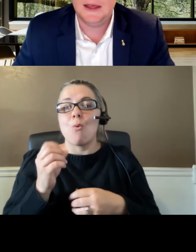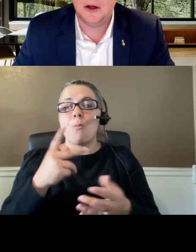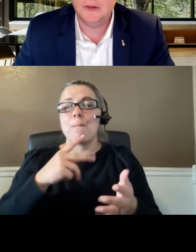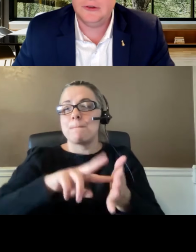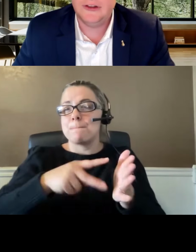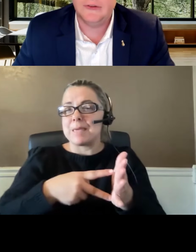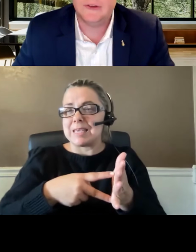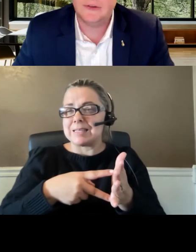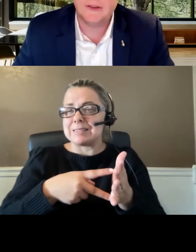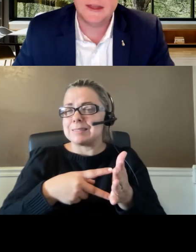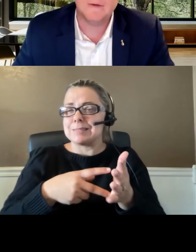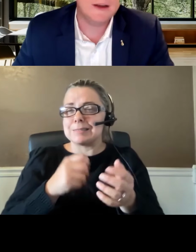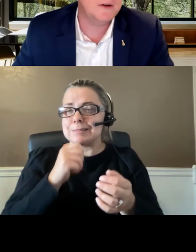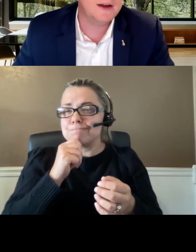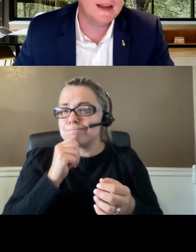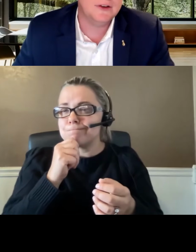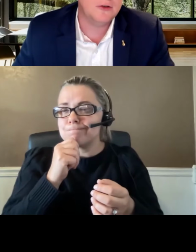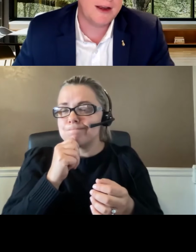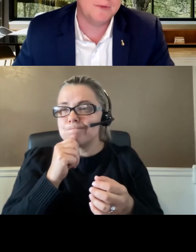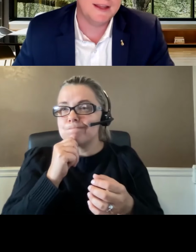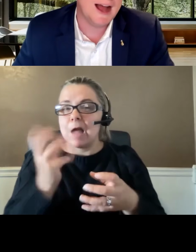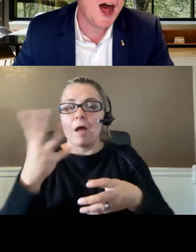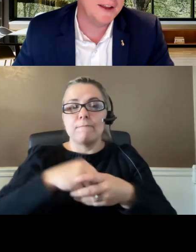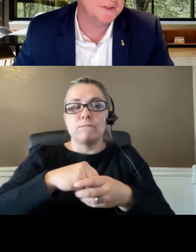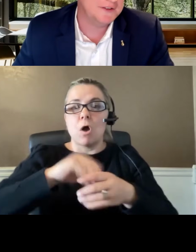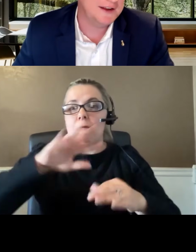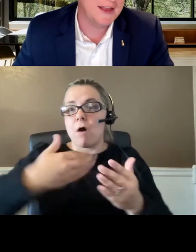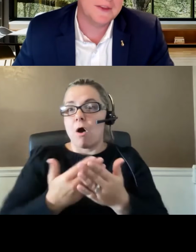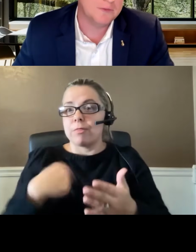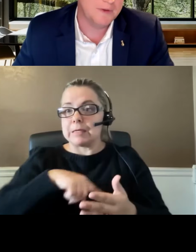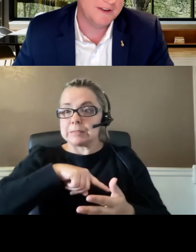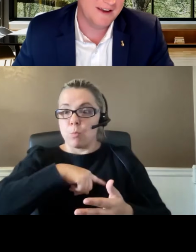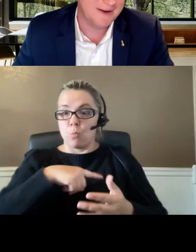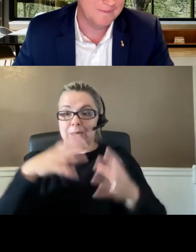It also tells us that our vendor is incredibly honest at this moment in time